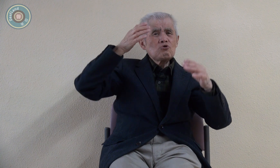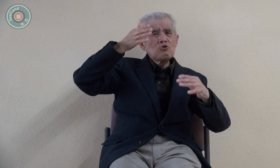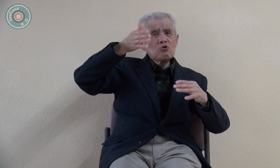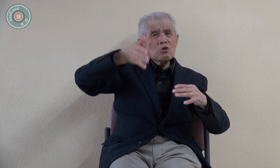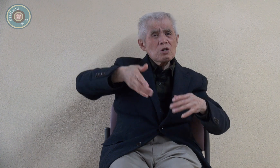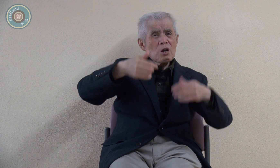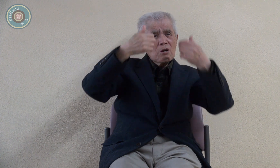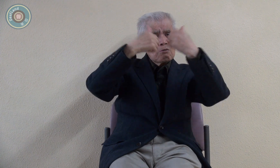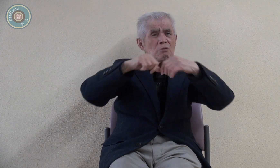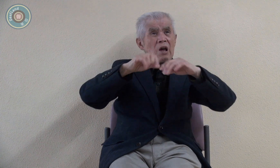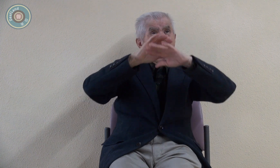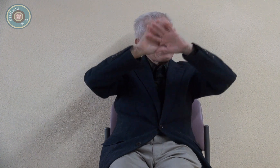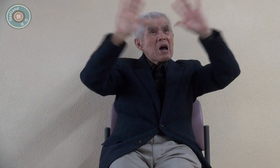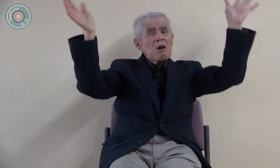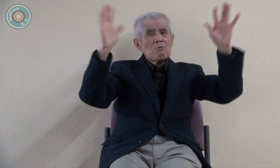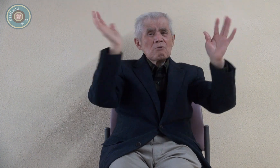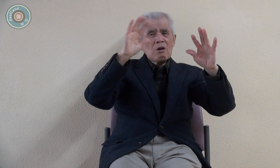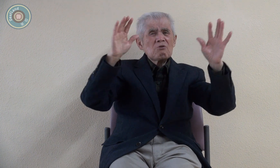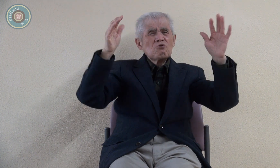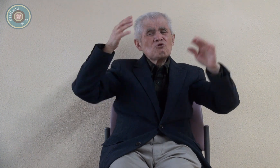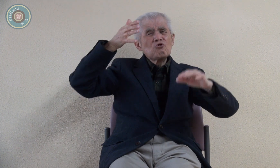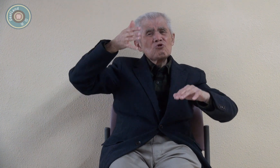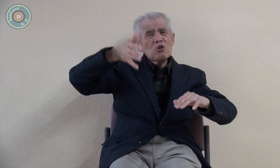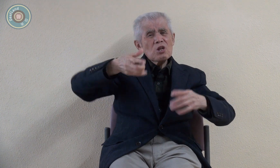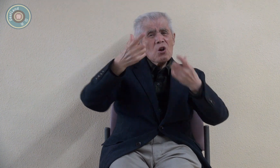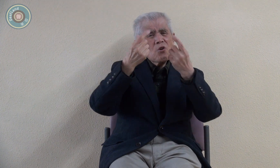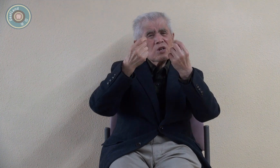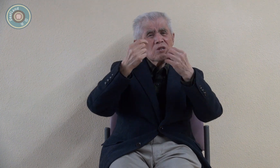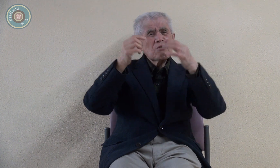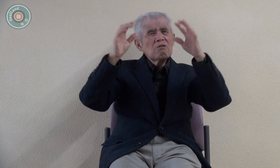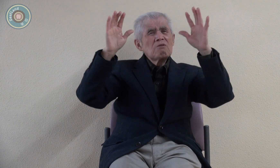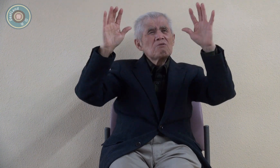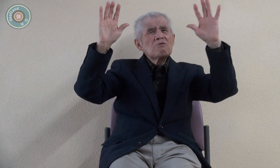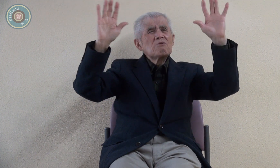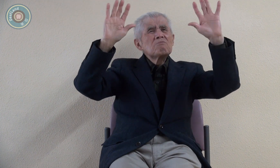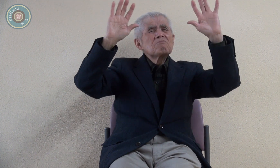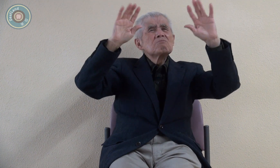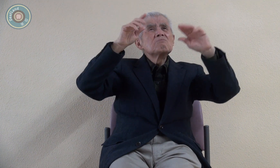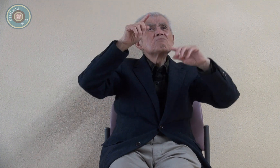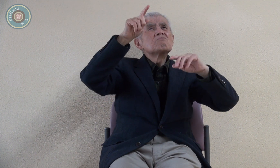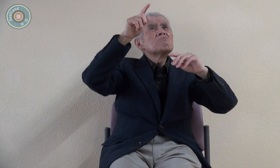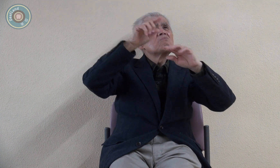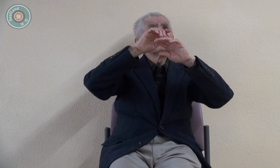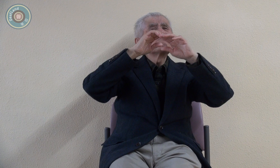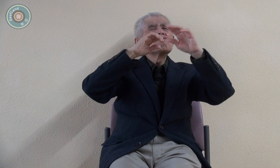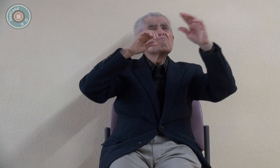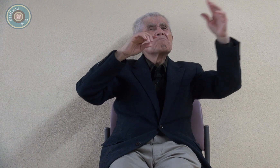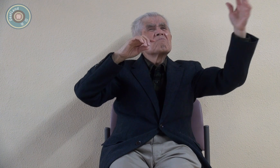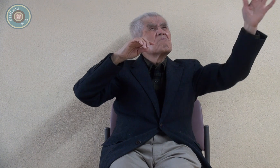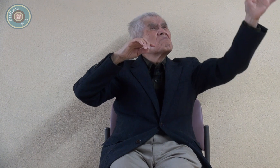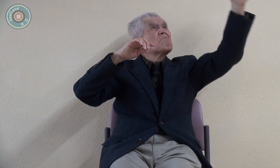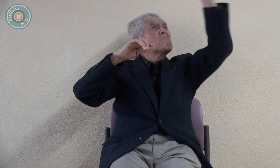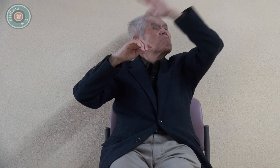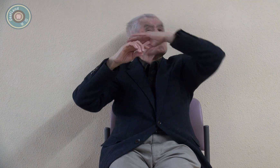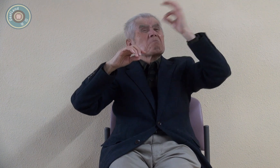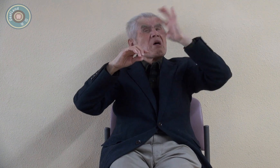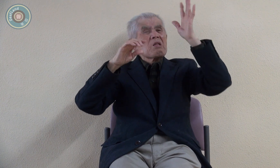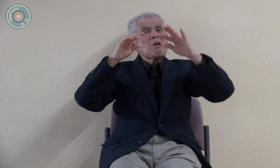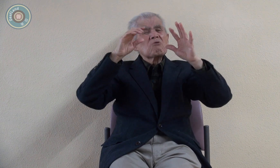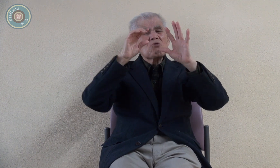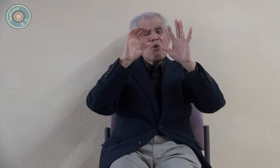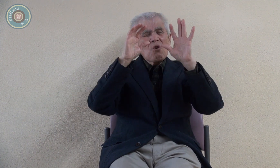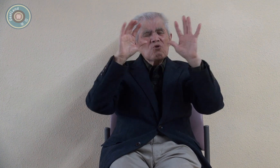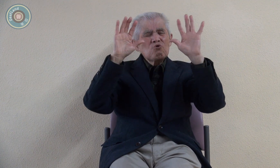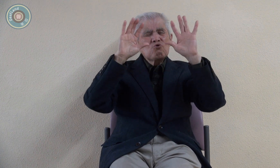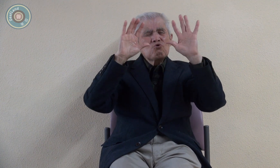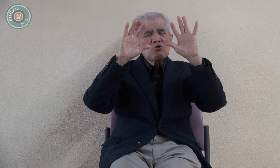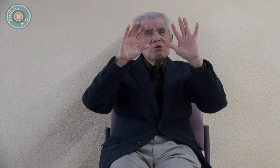It was like dusk It looked dim